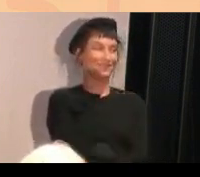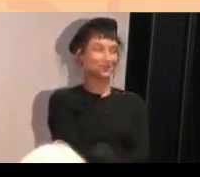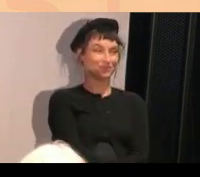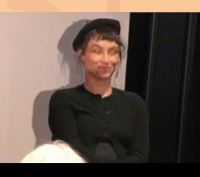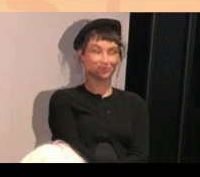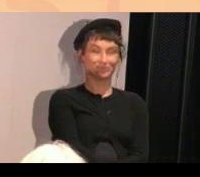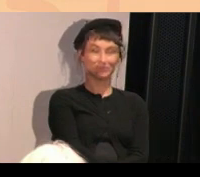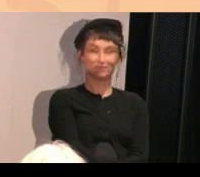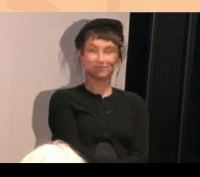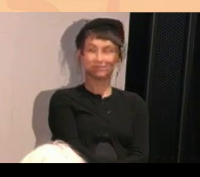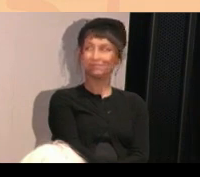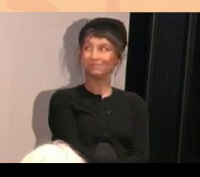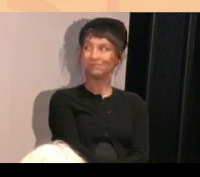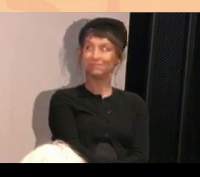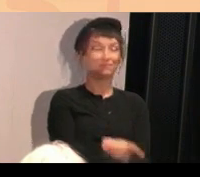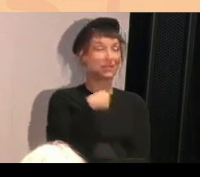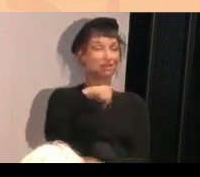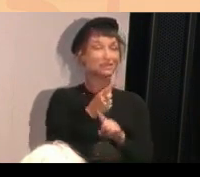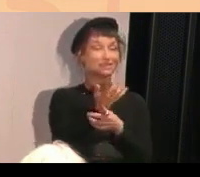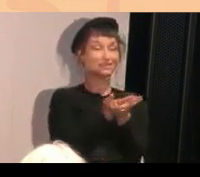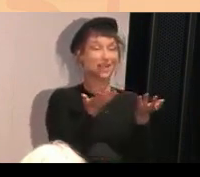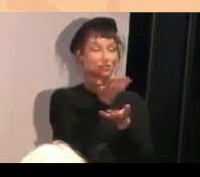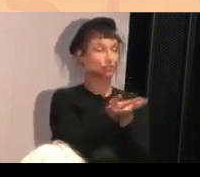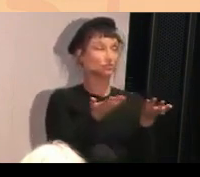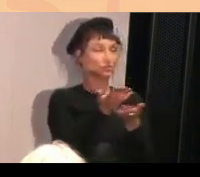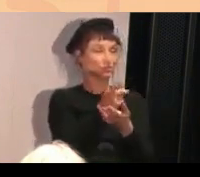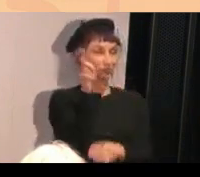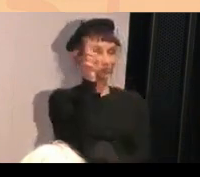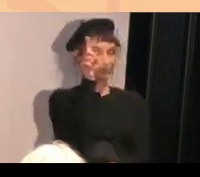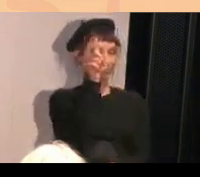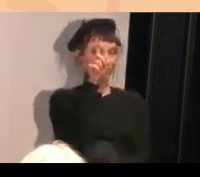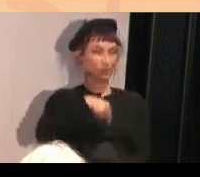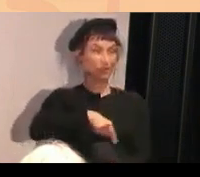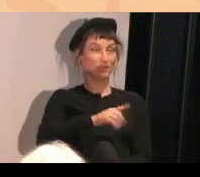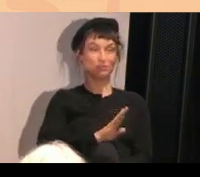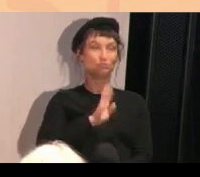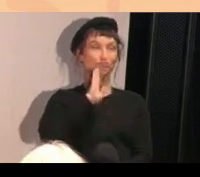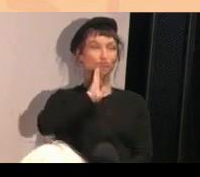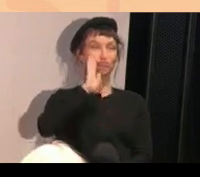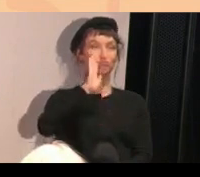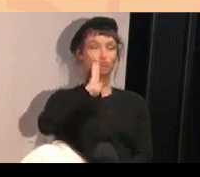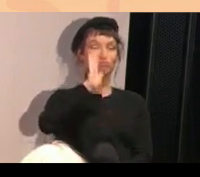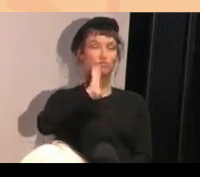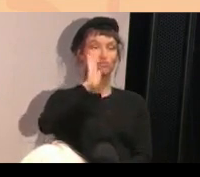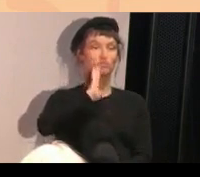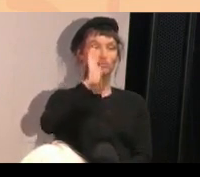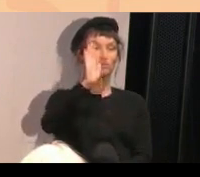this discussion that we're having and this presentation speaks to a national body